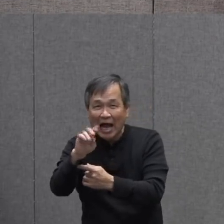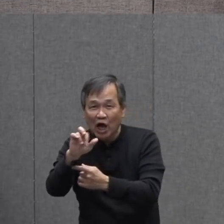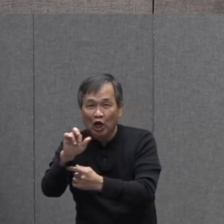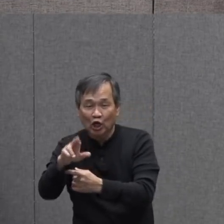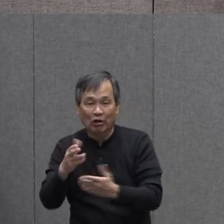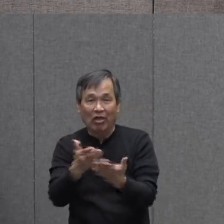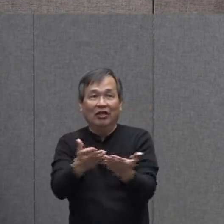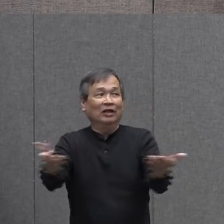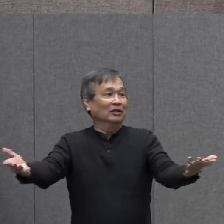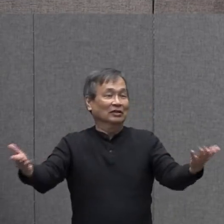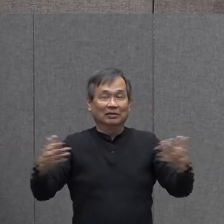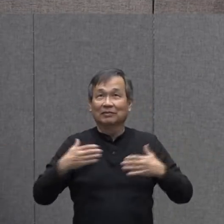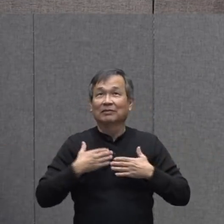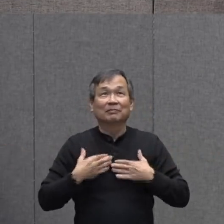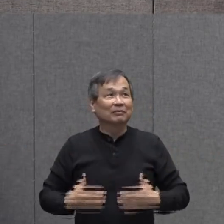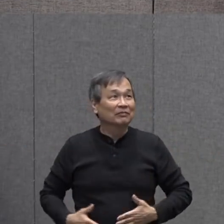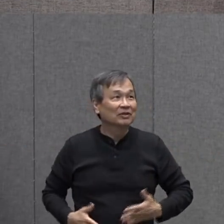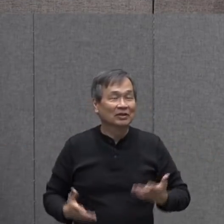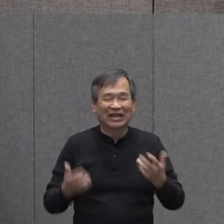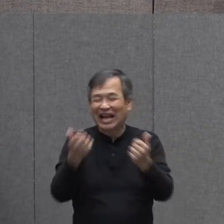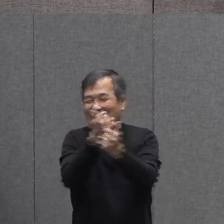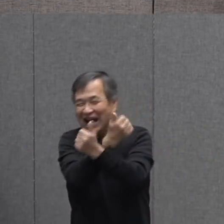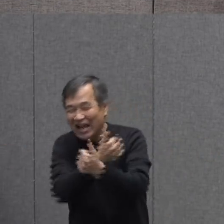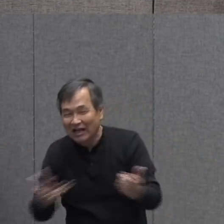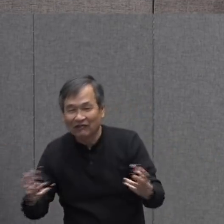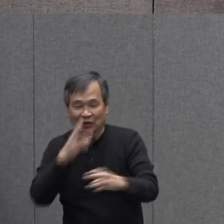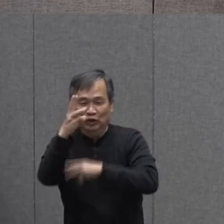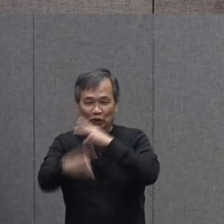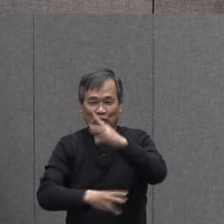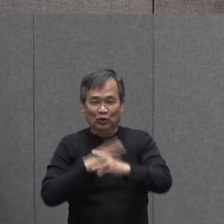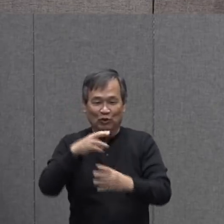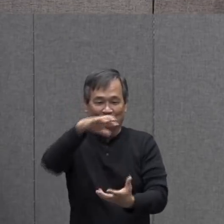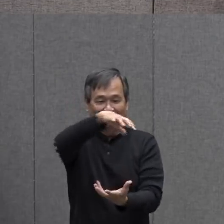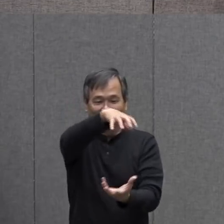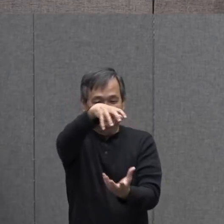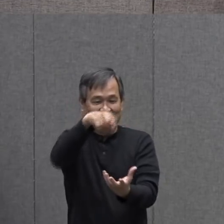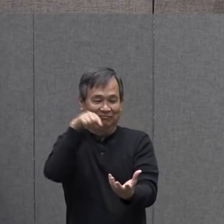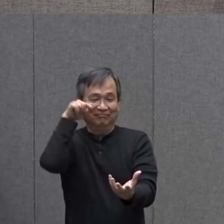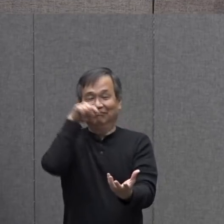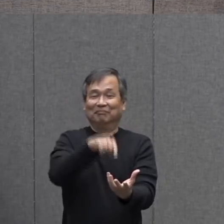like you and I, like all of the things we saw here, you can explore all the things around you.